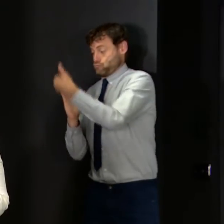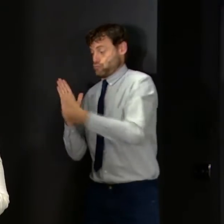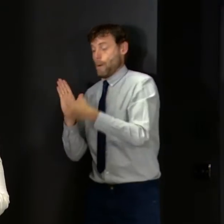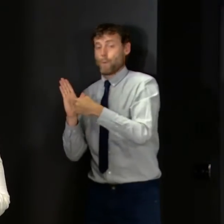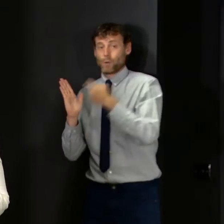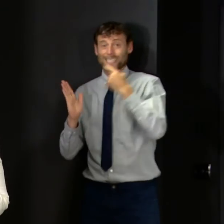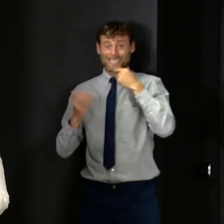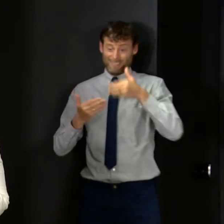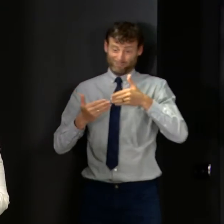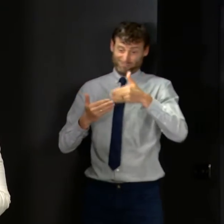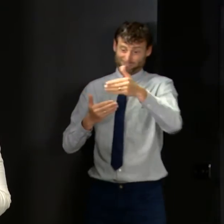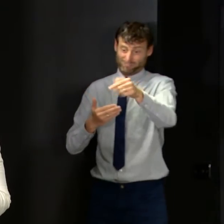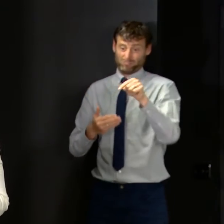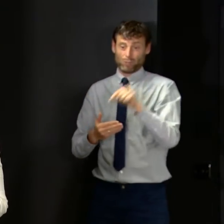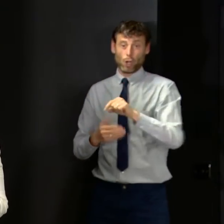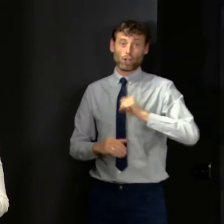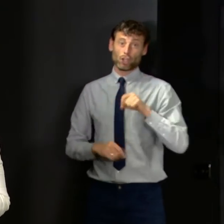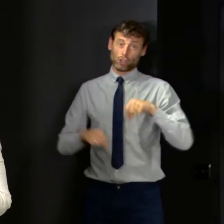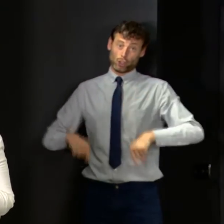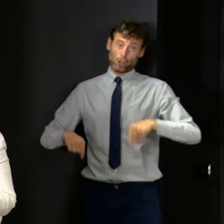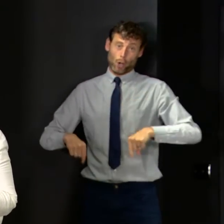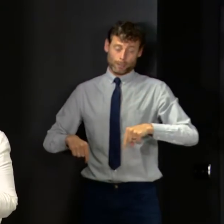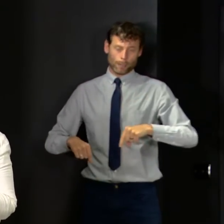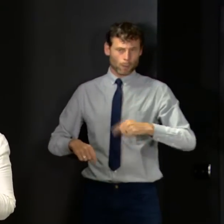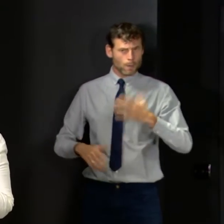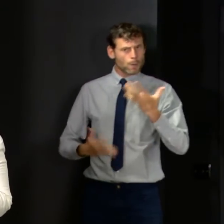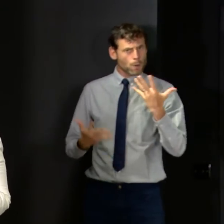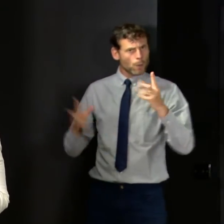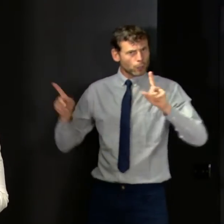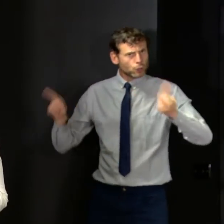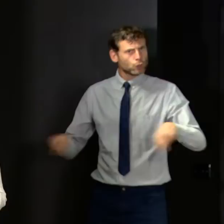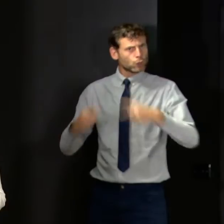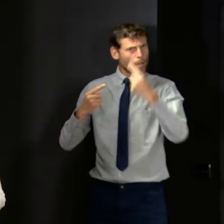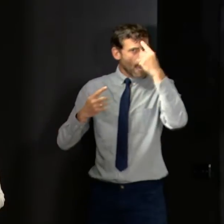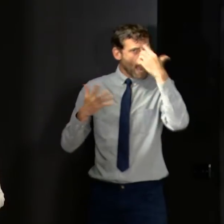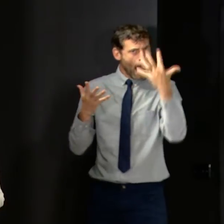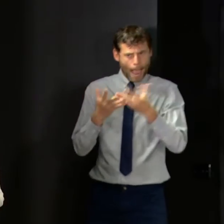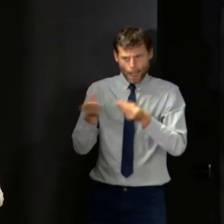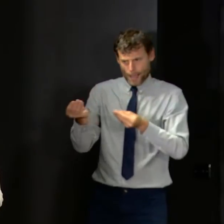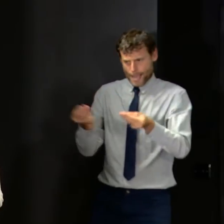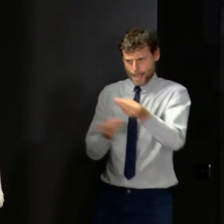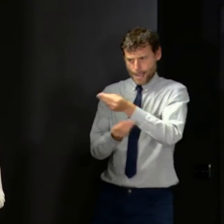enormous challenges, and we need to all work together as never before to ensure